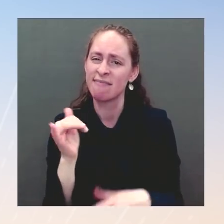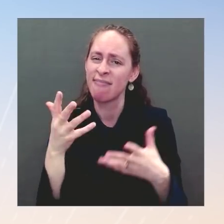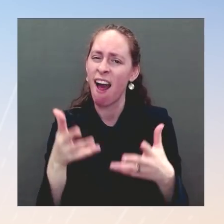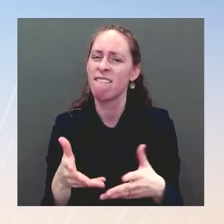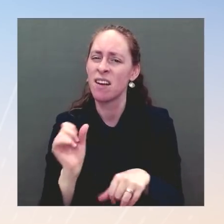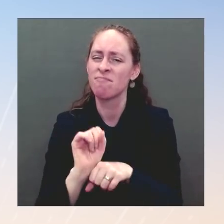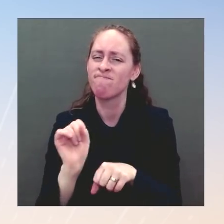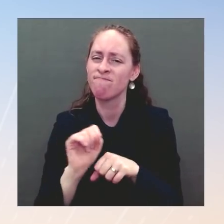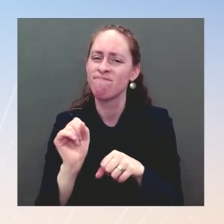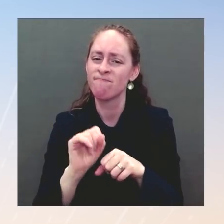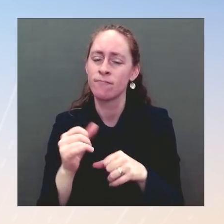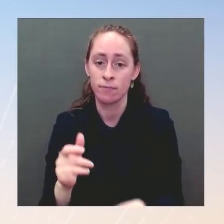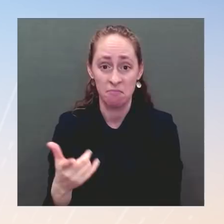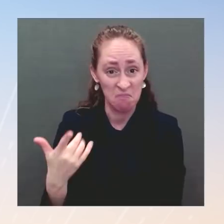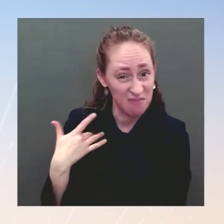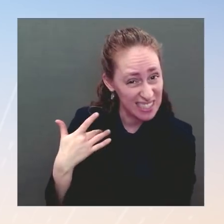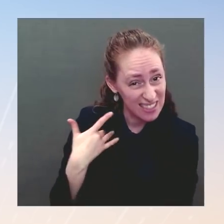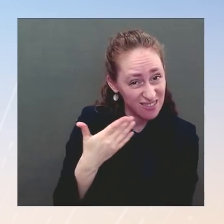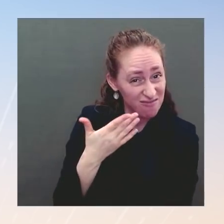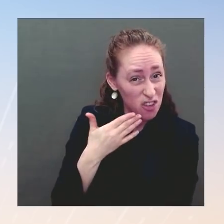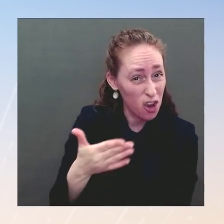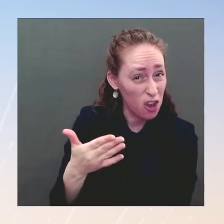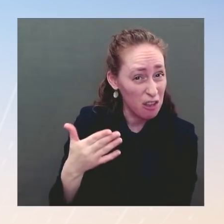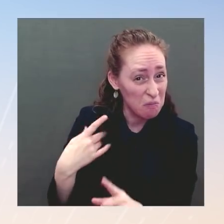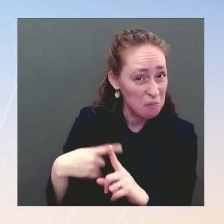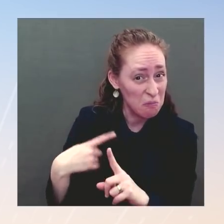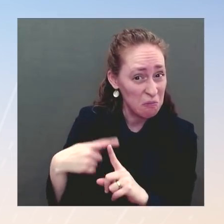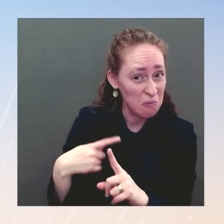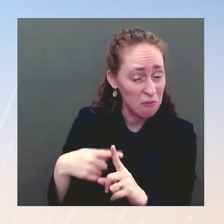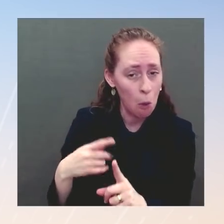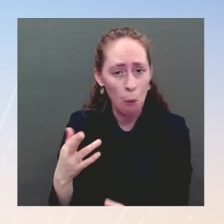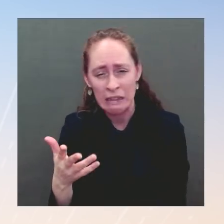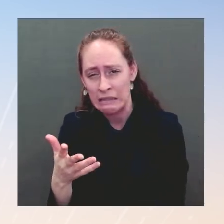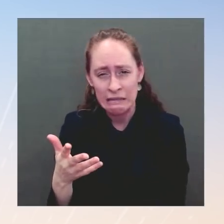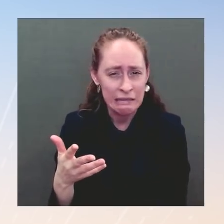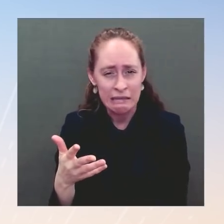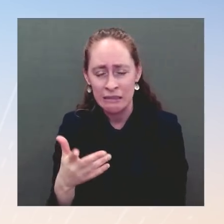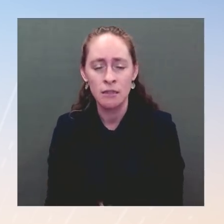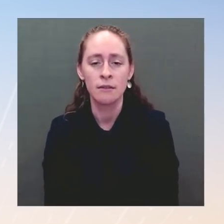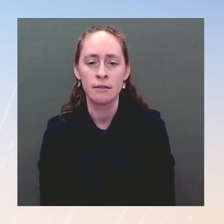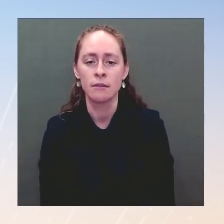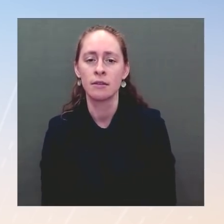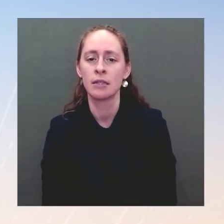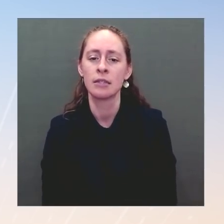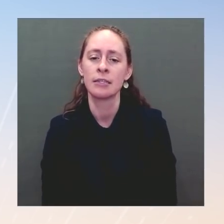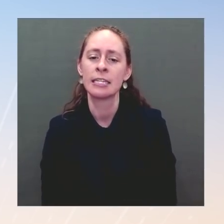I mean, that's a mixed ? Ms. Psaki: We are -- we are encouraged by the significant progress, but, having been through a few of these,